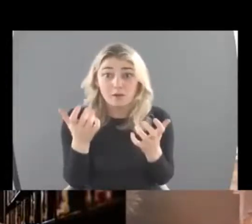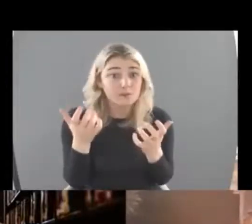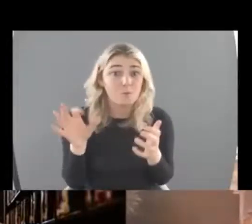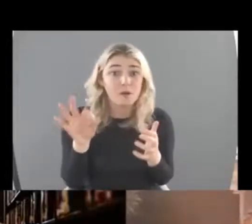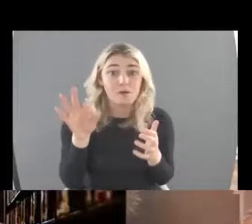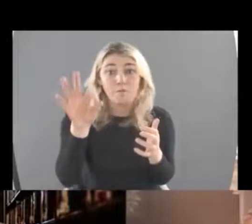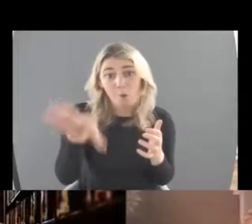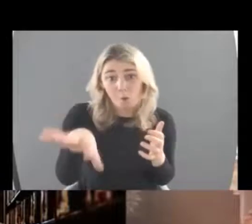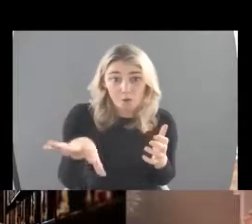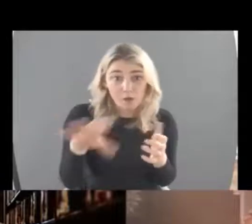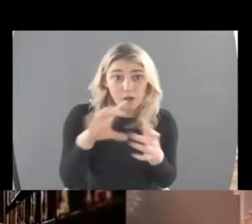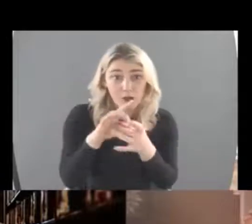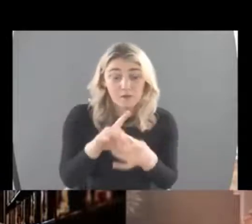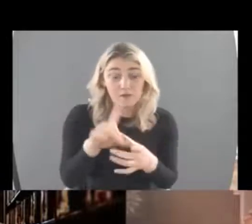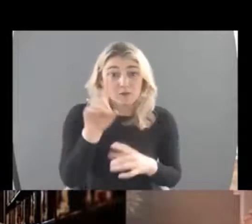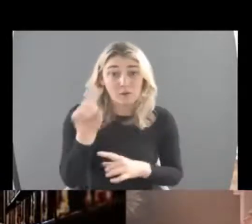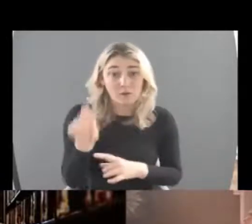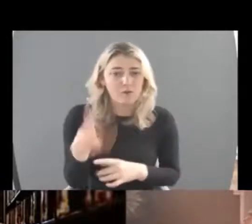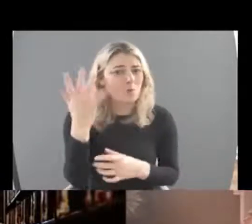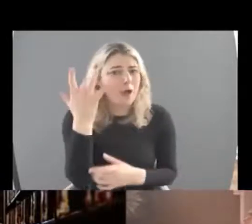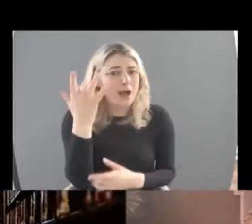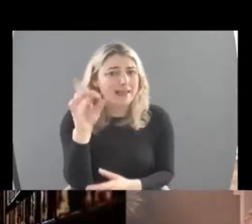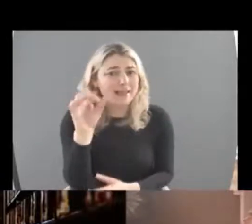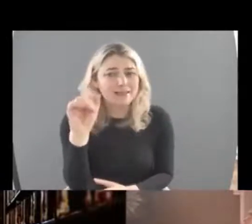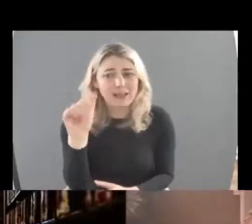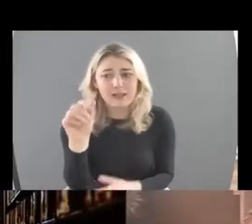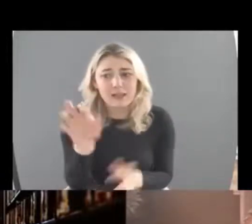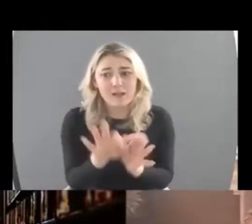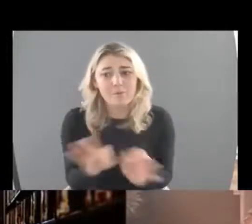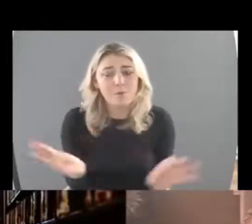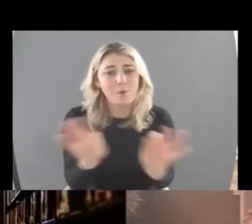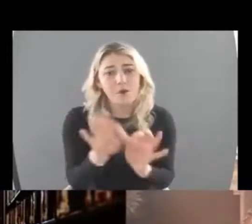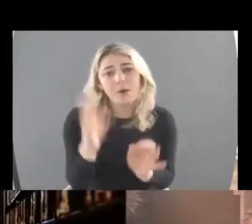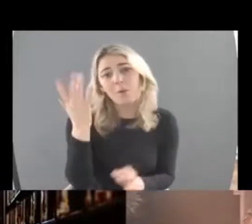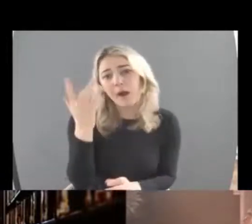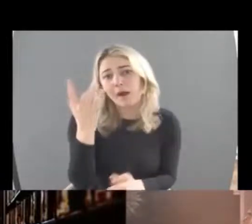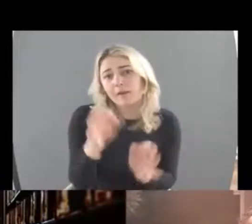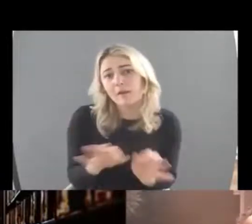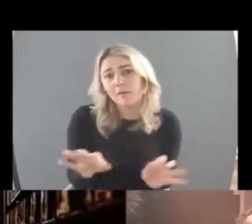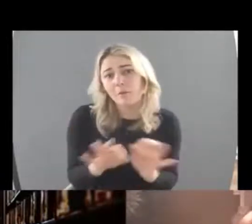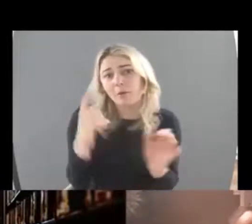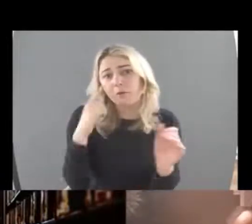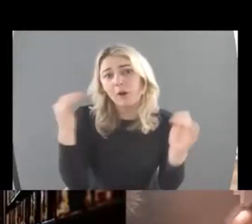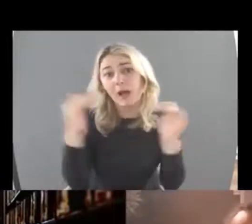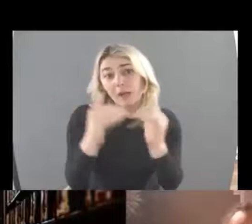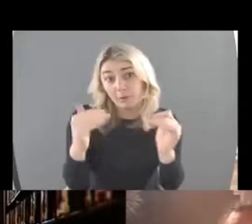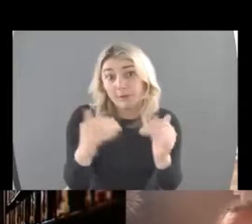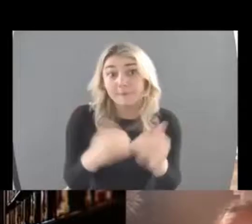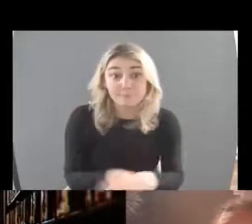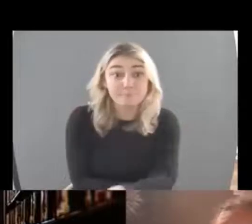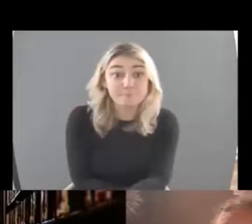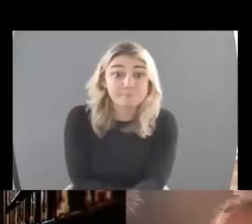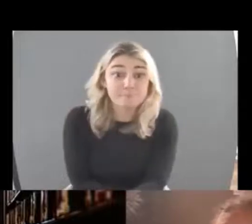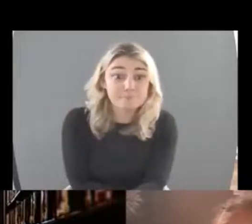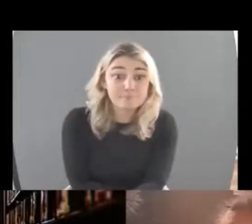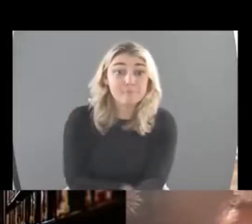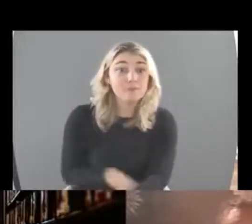this question of why is data important and why is data important for equity? I'll jump in if it's okay.